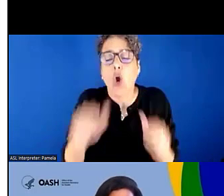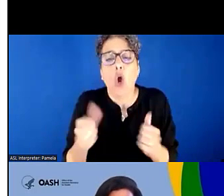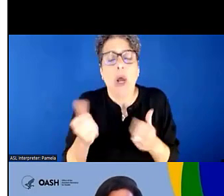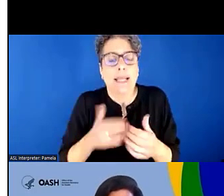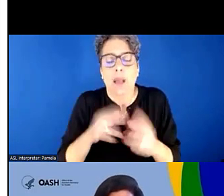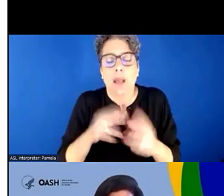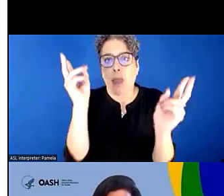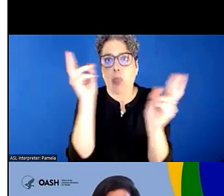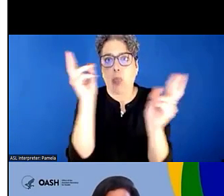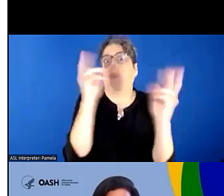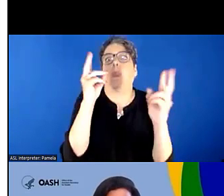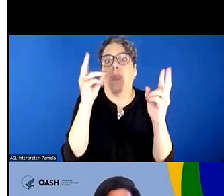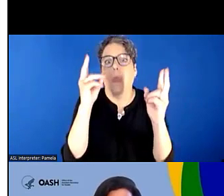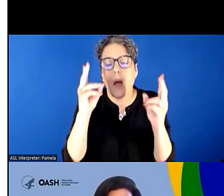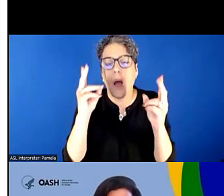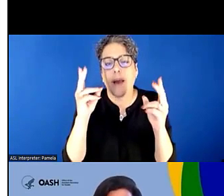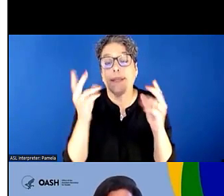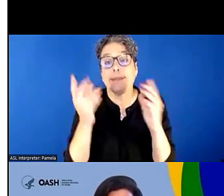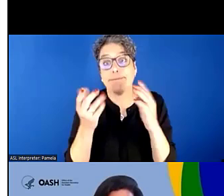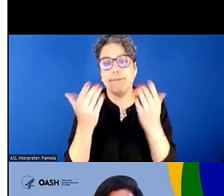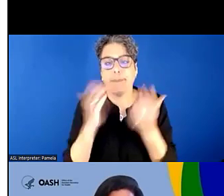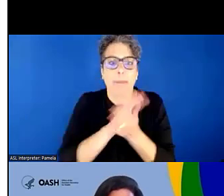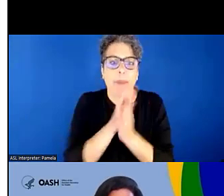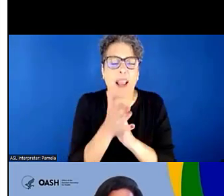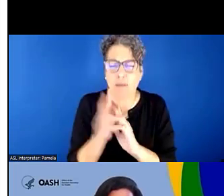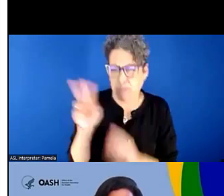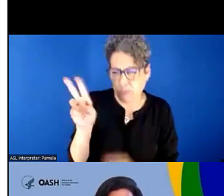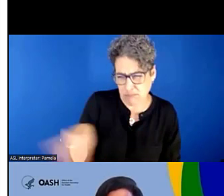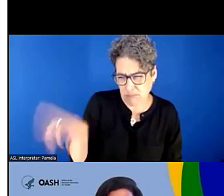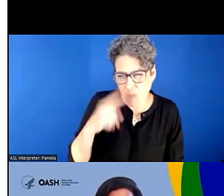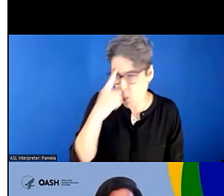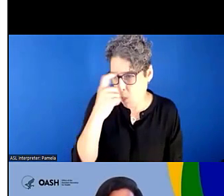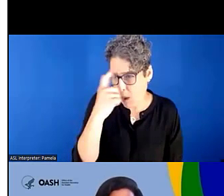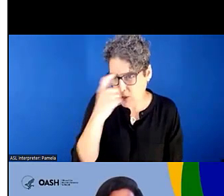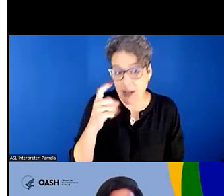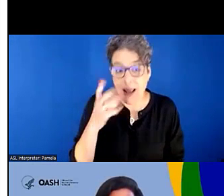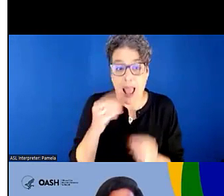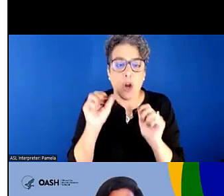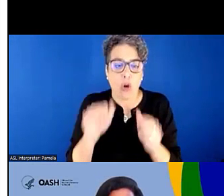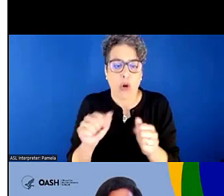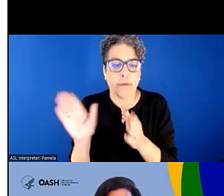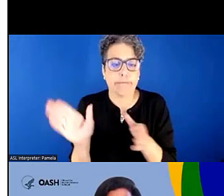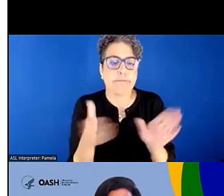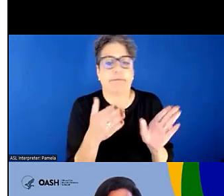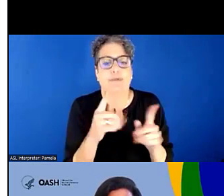and be questioned, and so avoid little, small lapses in judgment